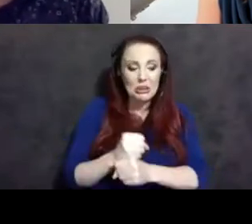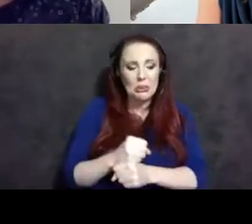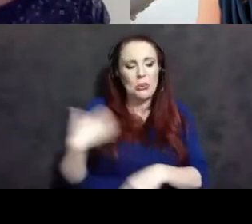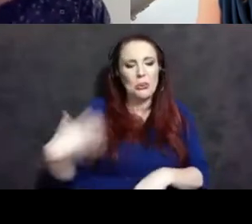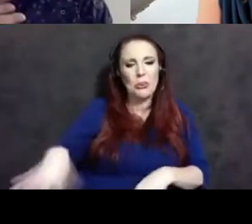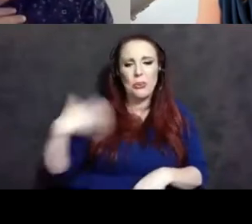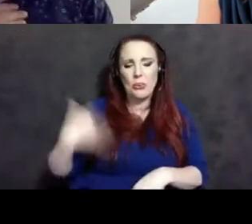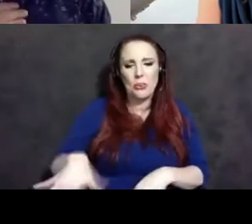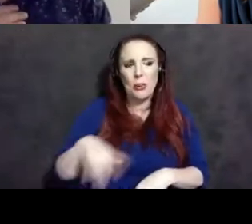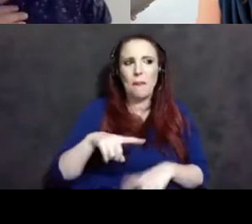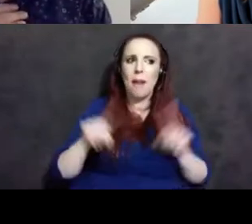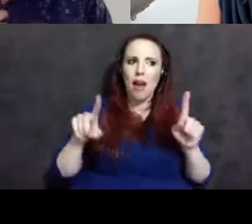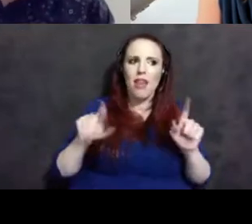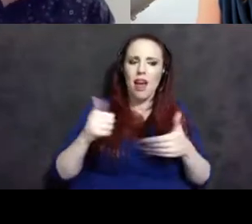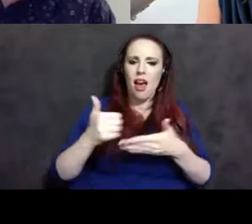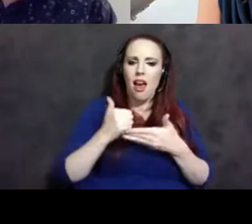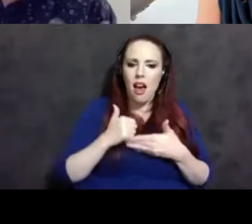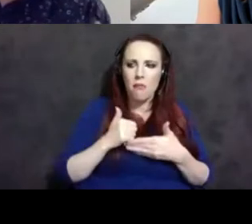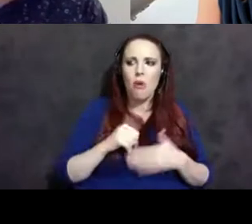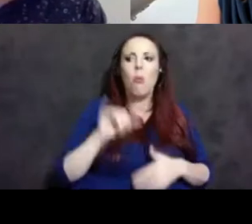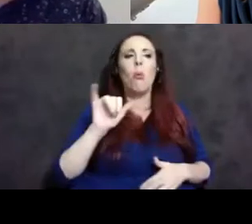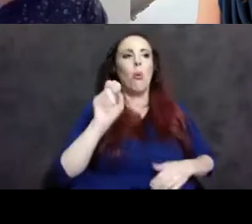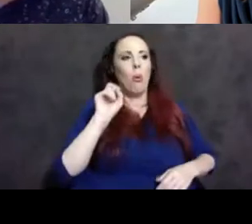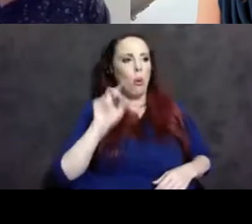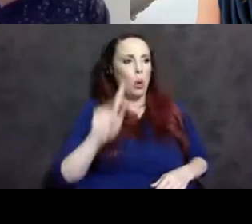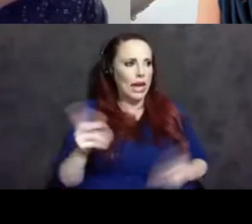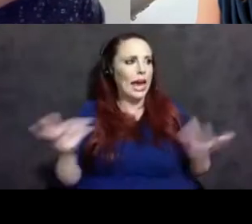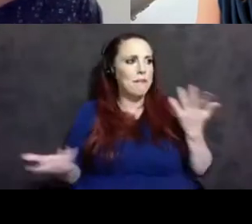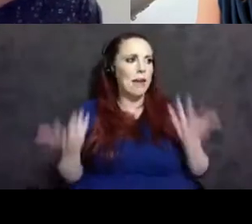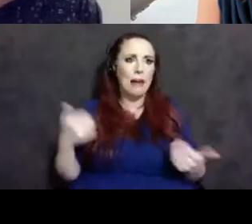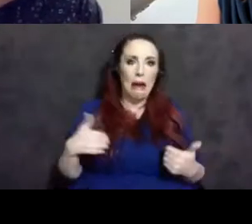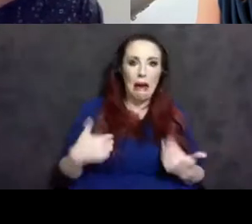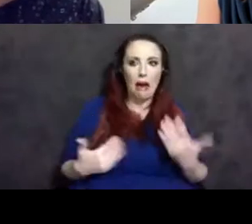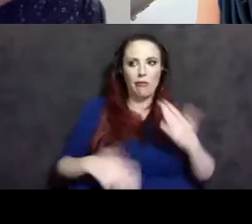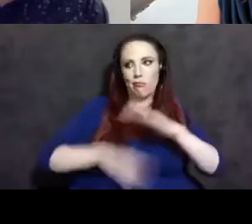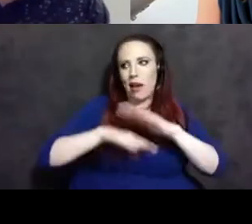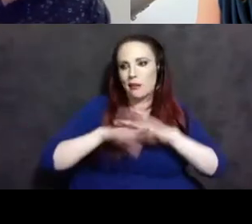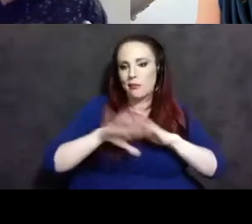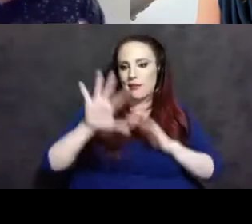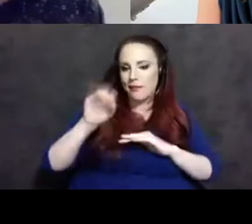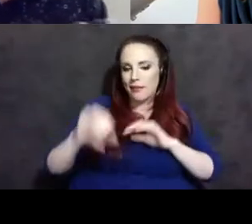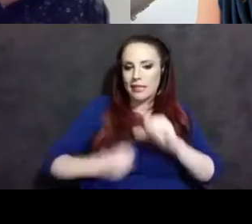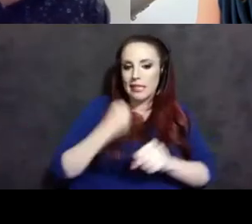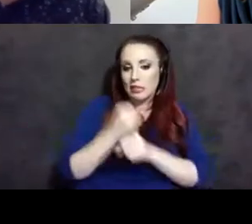Again, like, OK, what do I have maximum? 50 more years to live? I'm 39, so maybe.